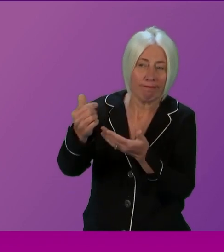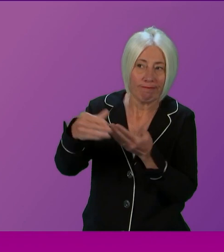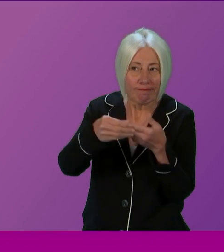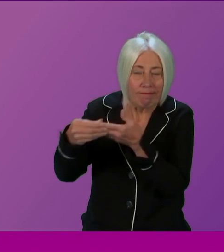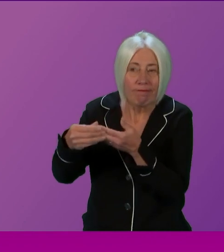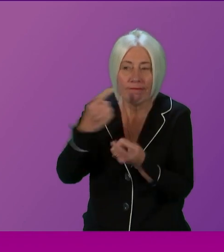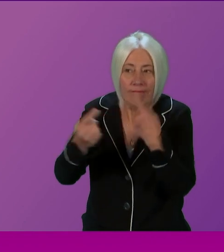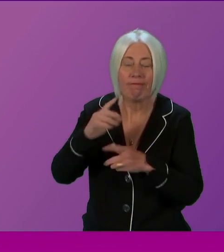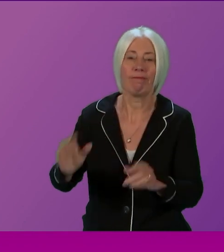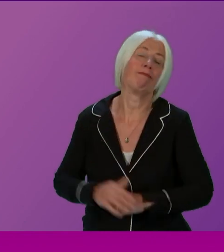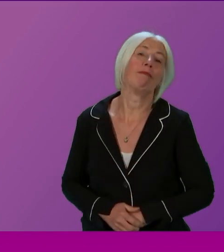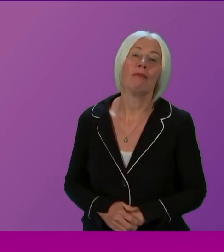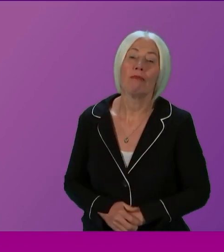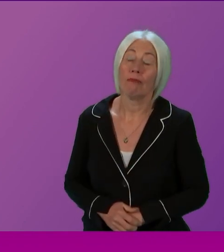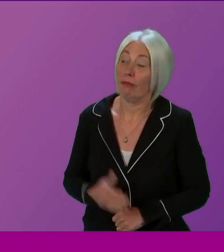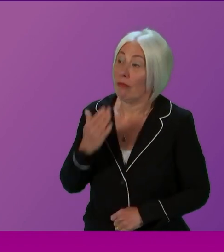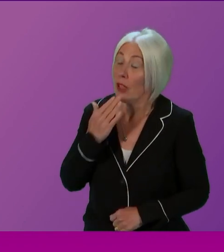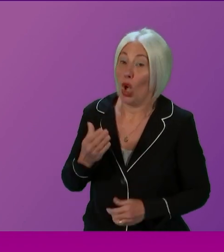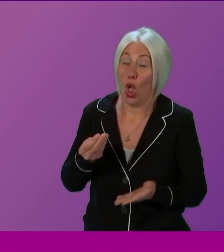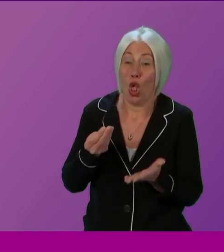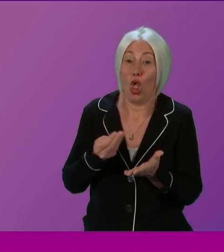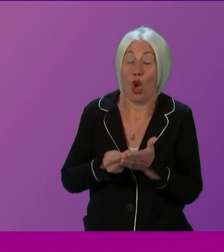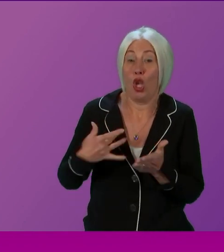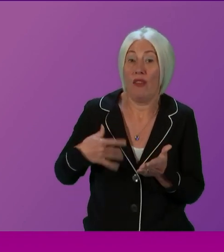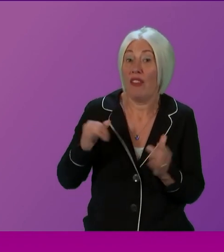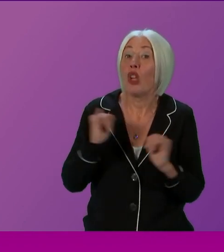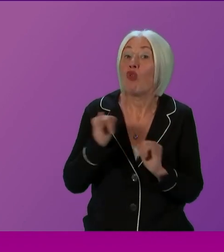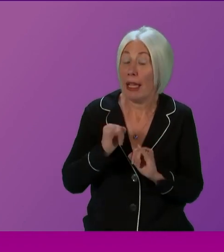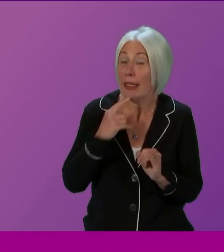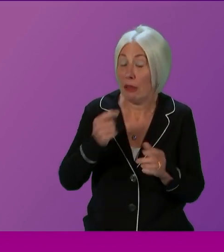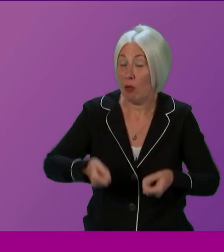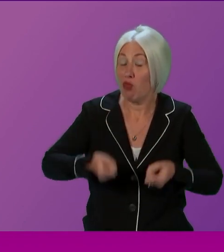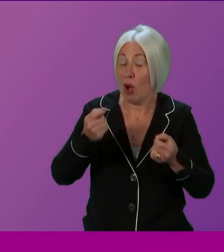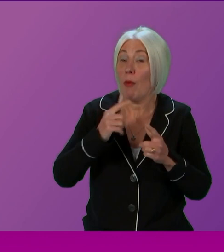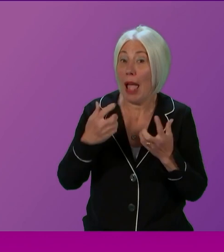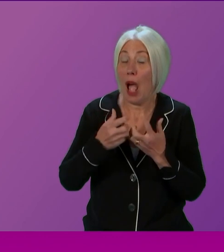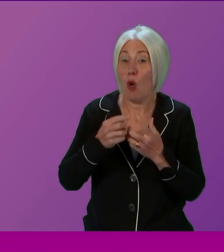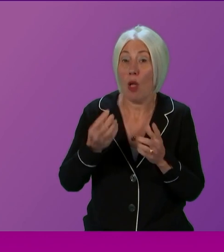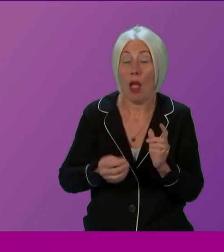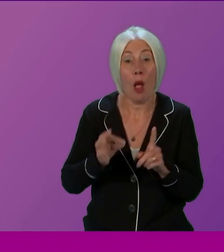The cost of living crisis has highlighted the benefits of improved energy efficiency